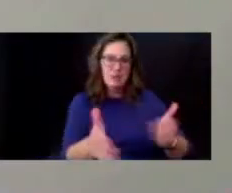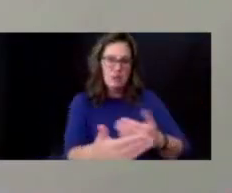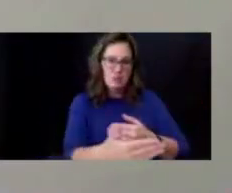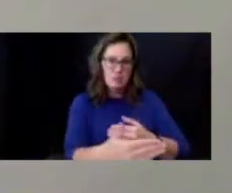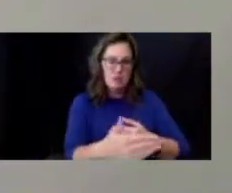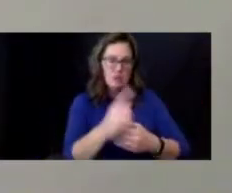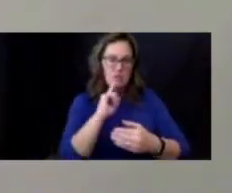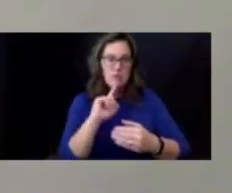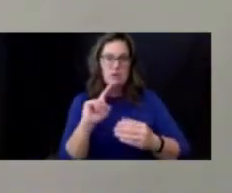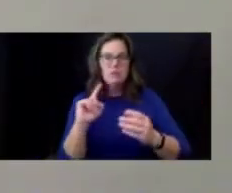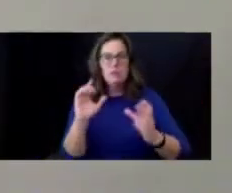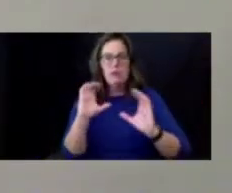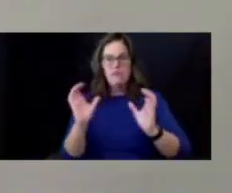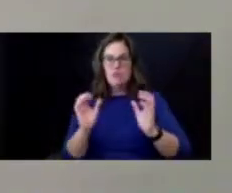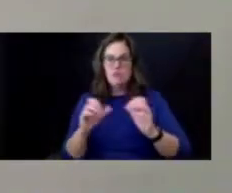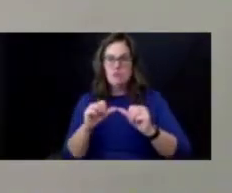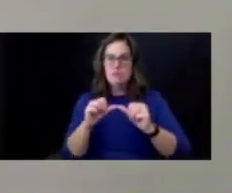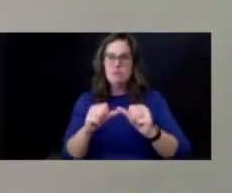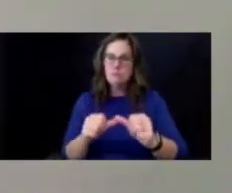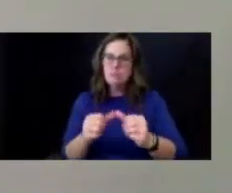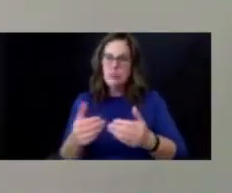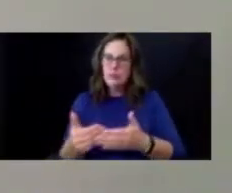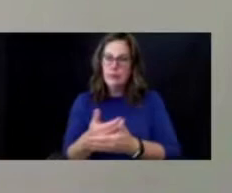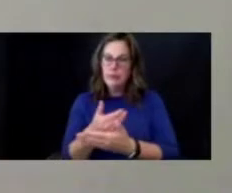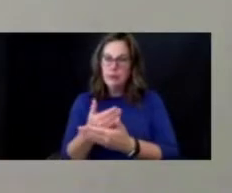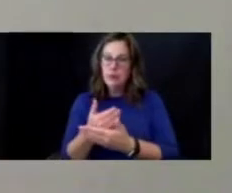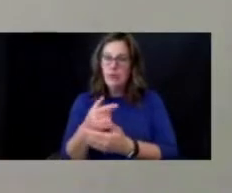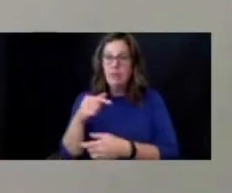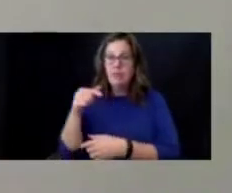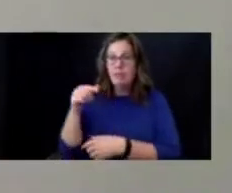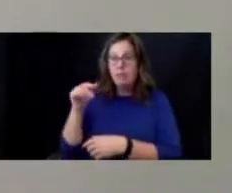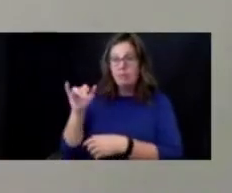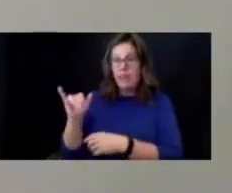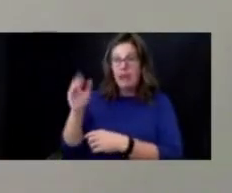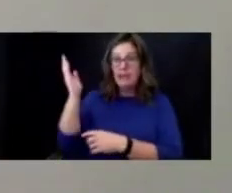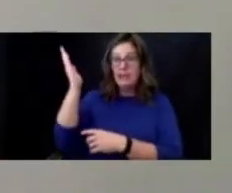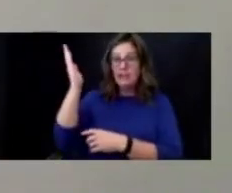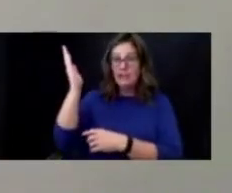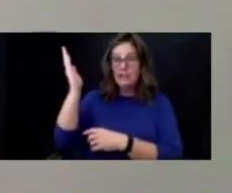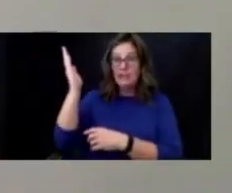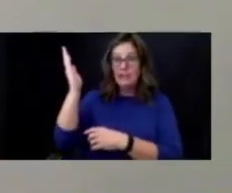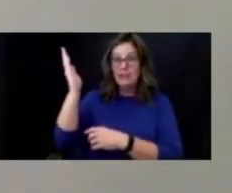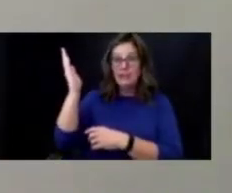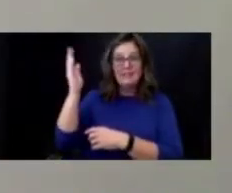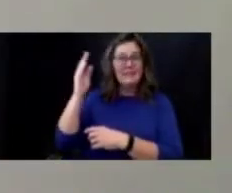um needless to say that that entertainment show ended up canceling um and never did come to our